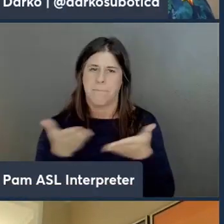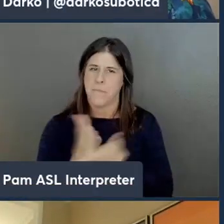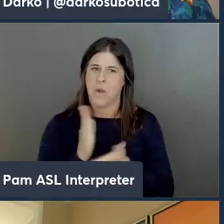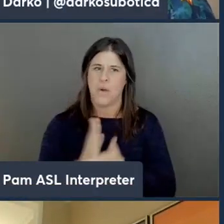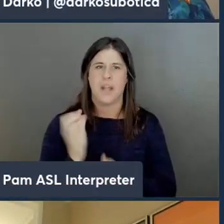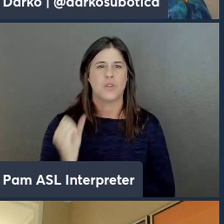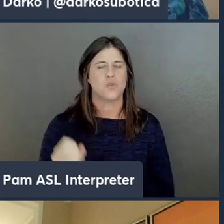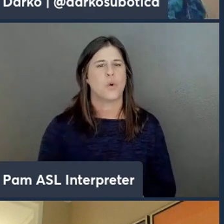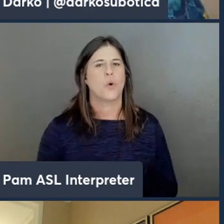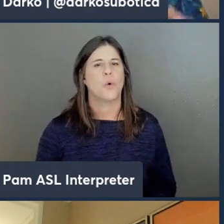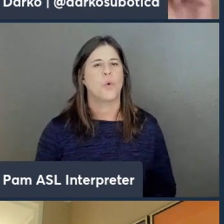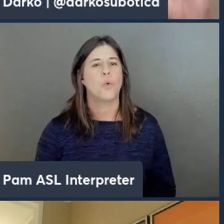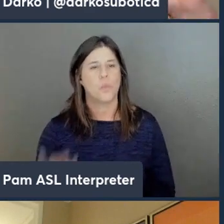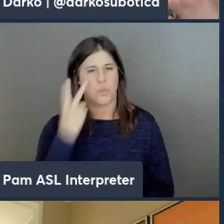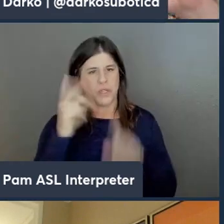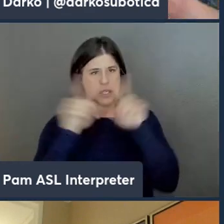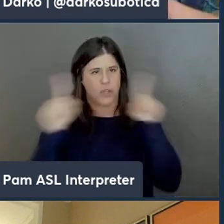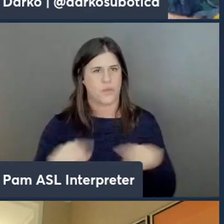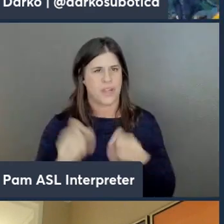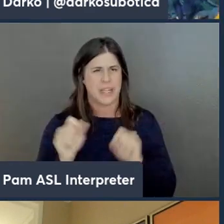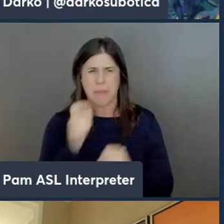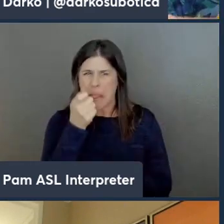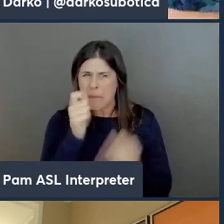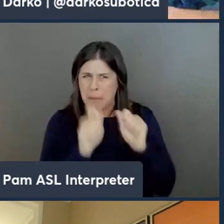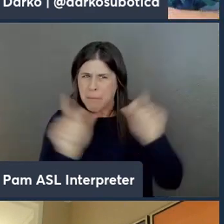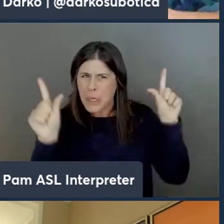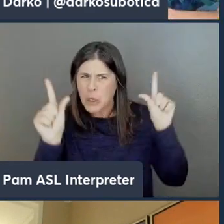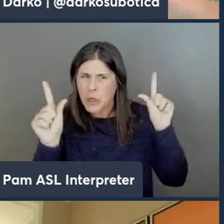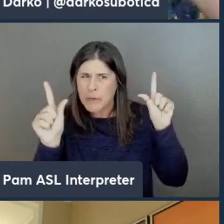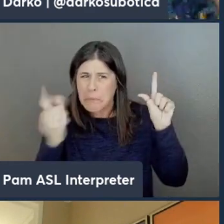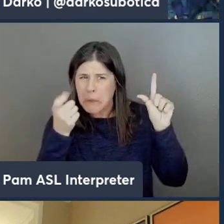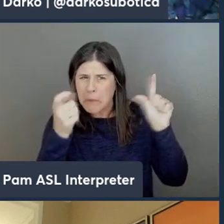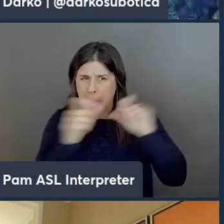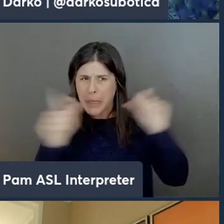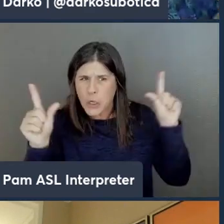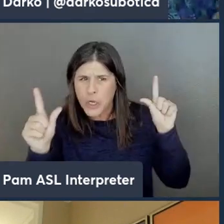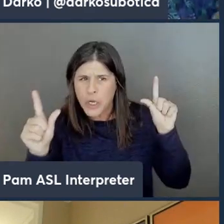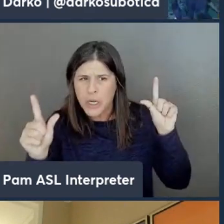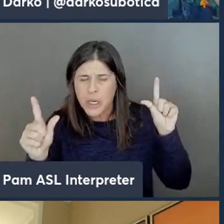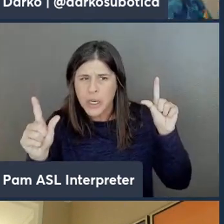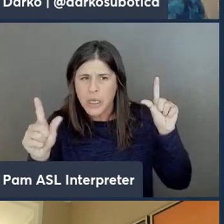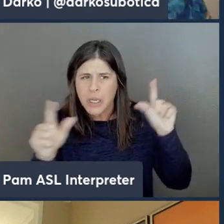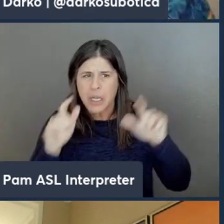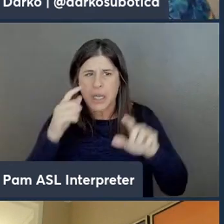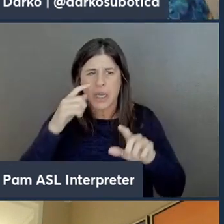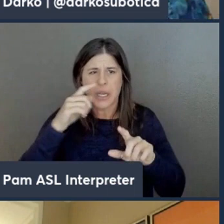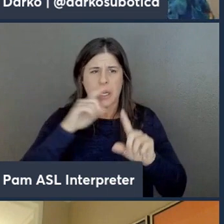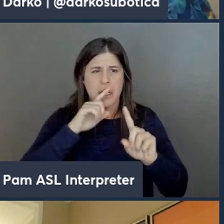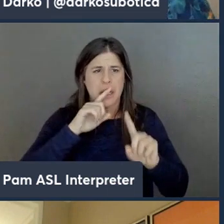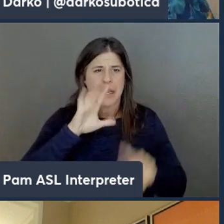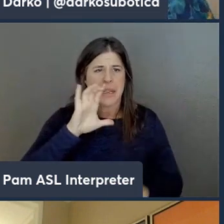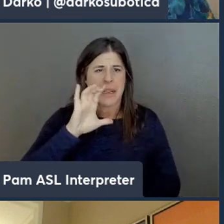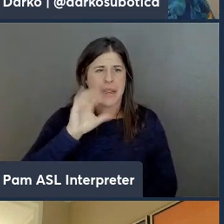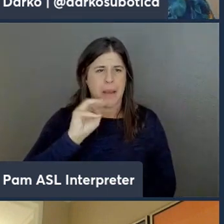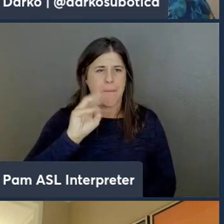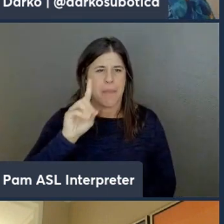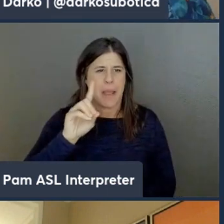So, okay. We see your screen. Can you just make it a bit bigger? Just slightly, command plus thing? Is it better? Yeah.